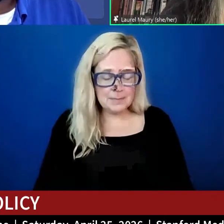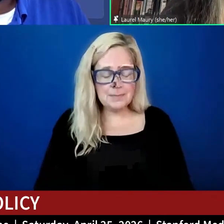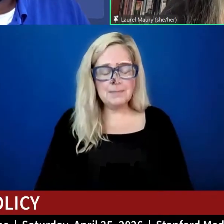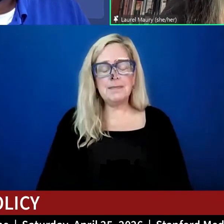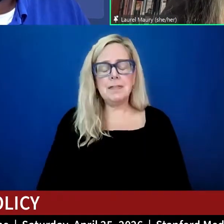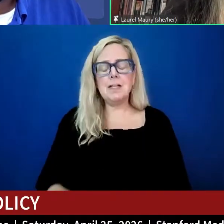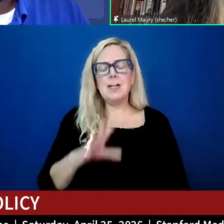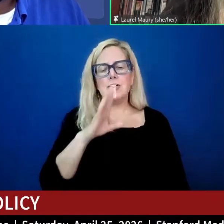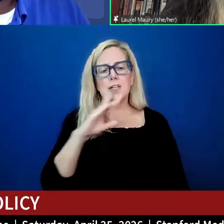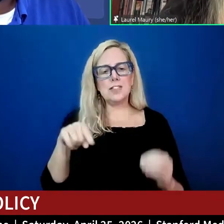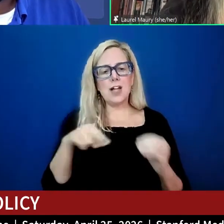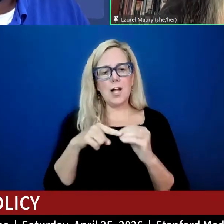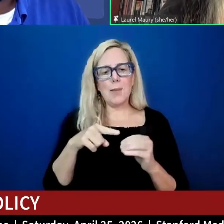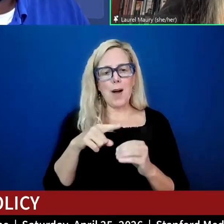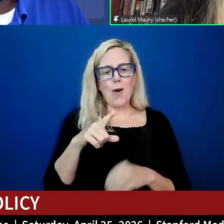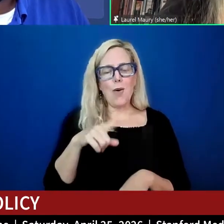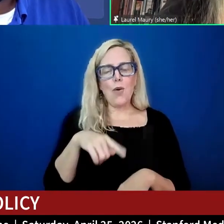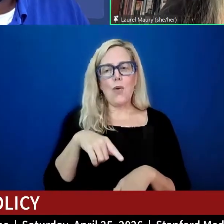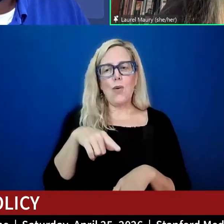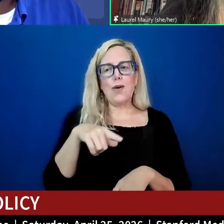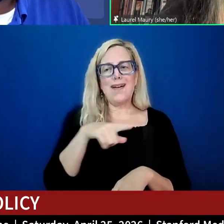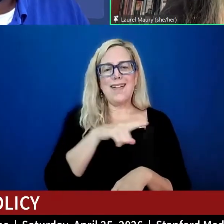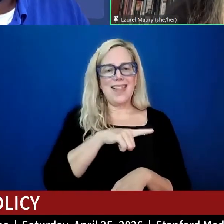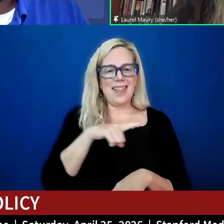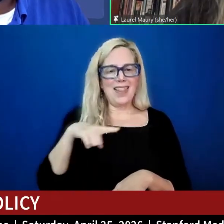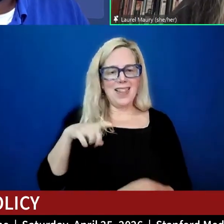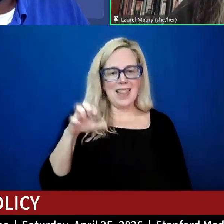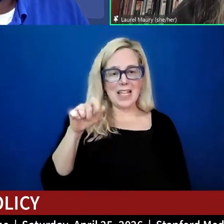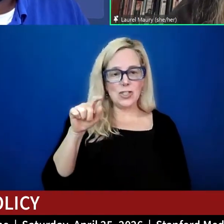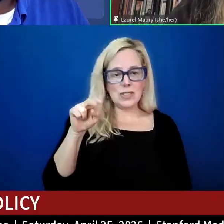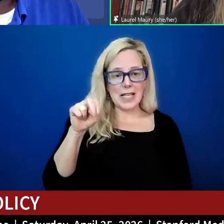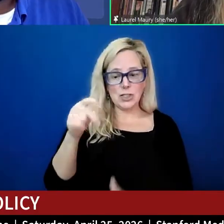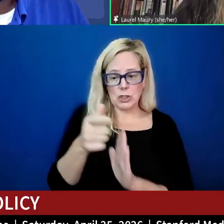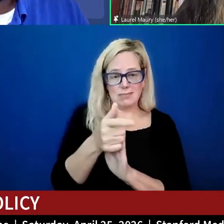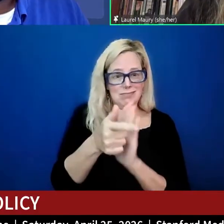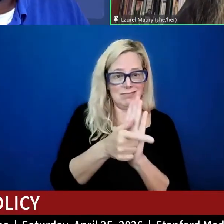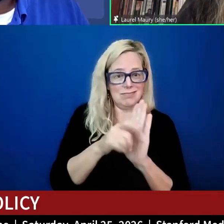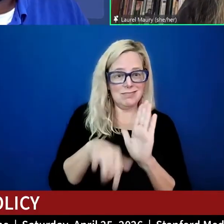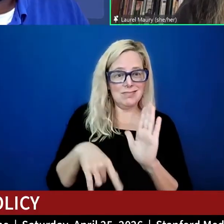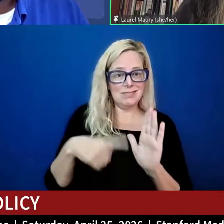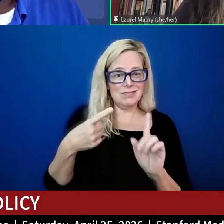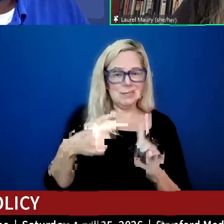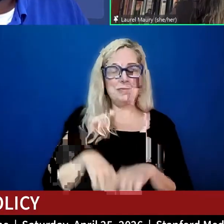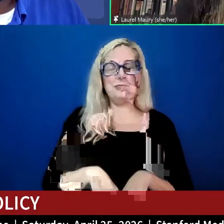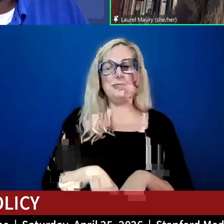is possible. And a lot of what I'm telling you now is what staffers told me because we aren't